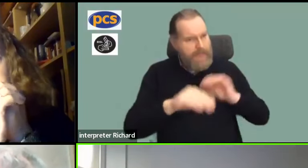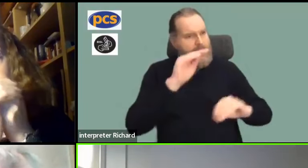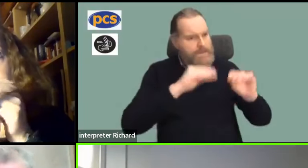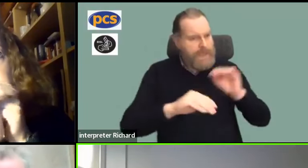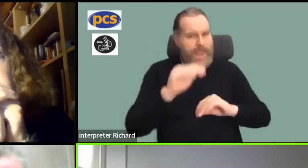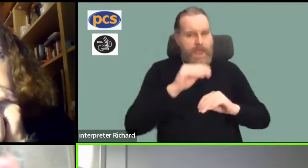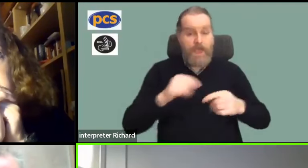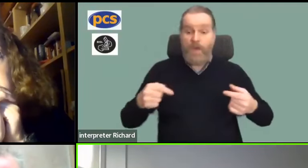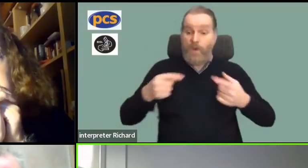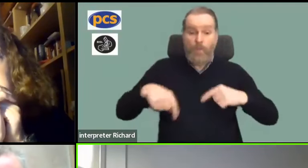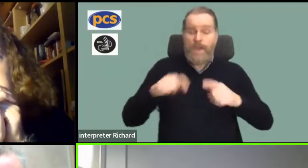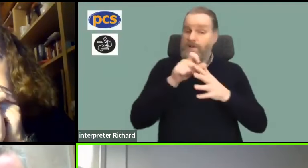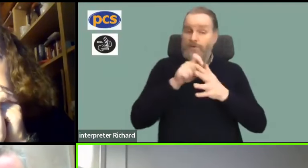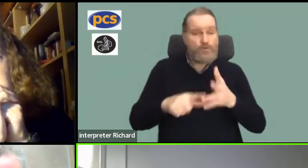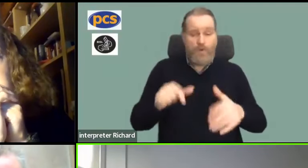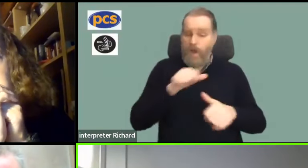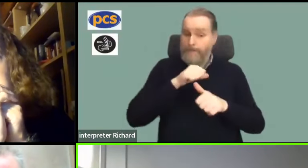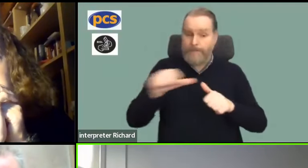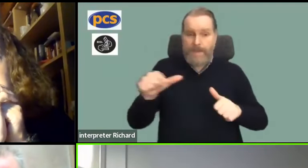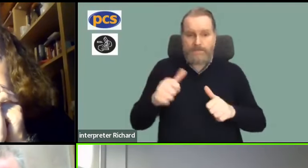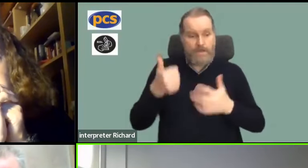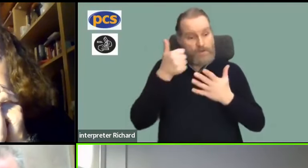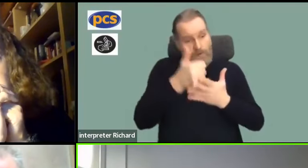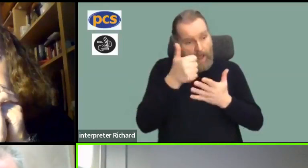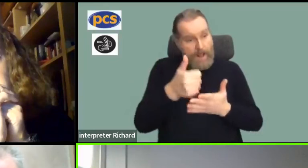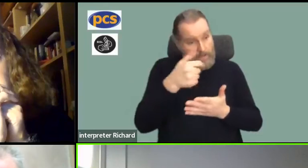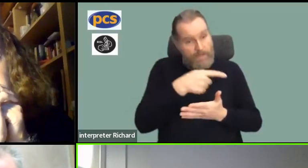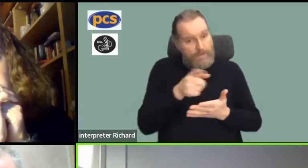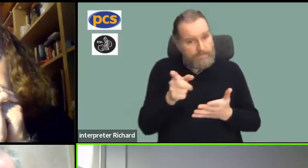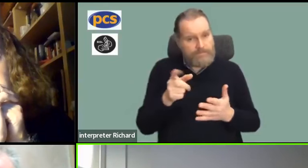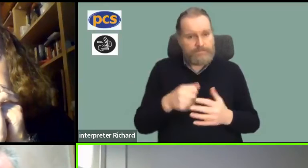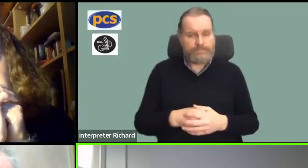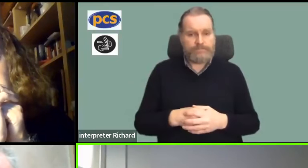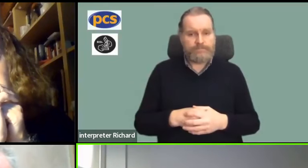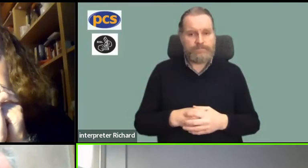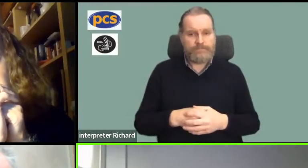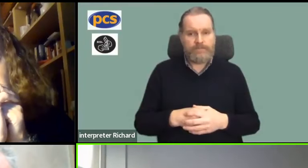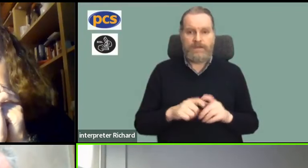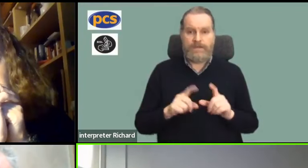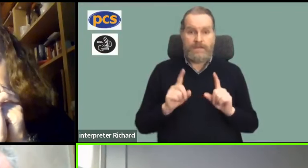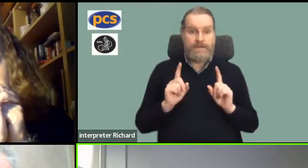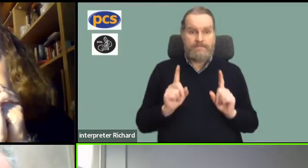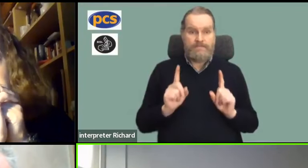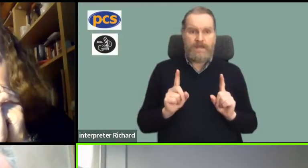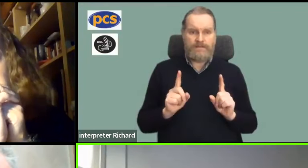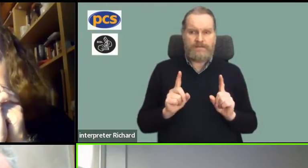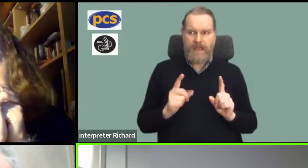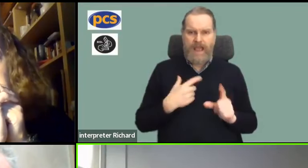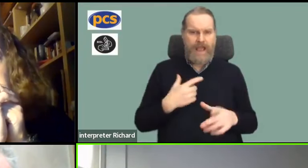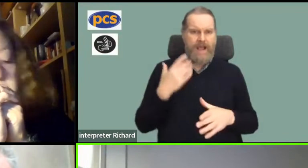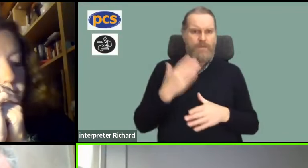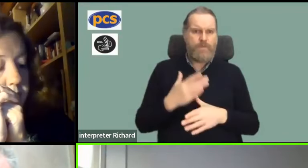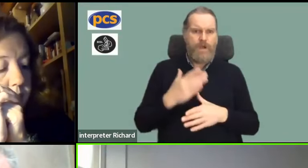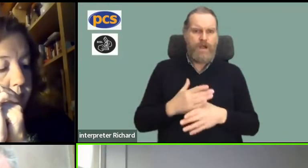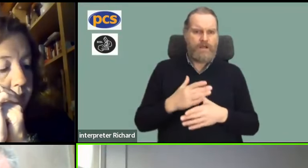rs, and everyone wants to be providing the best service that they can for these people But the amount of people people with the amount of people